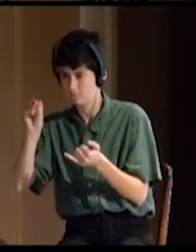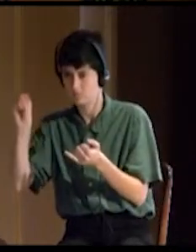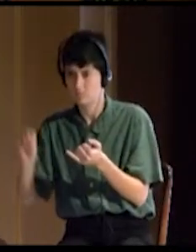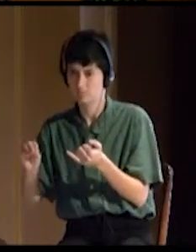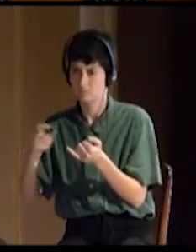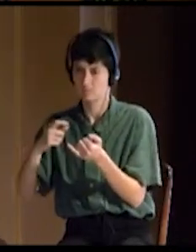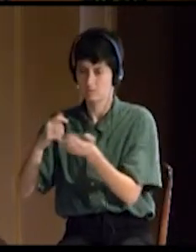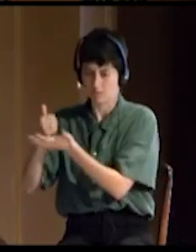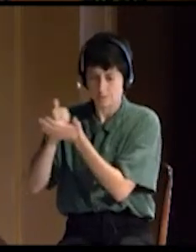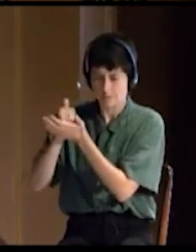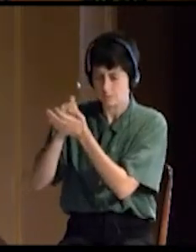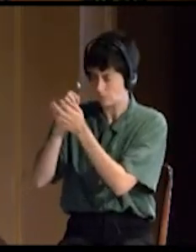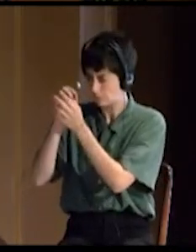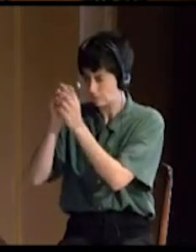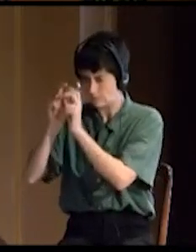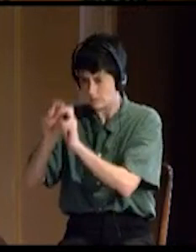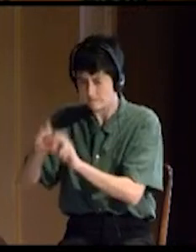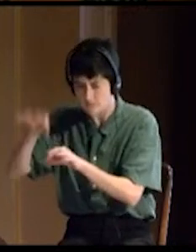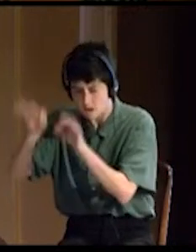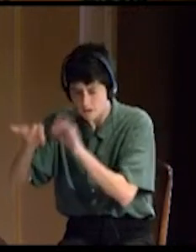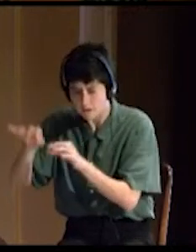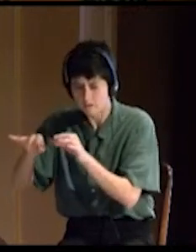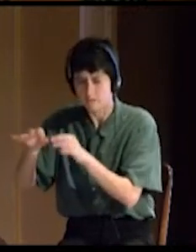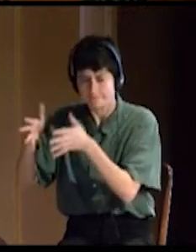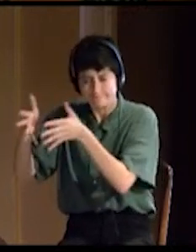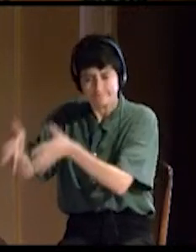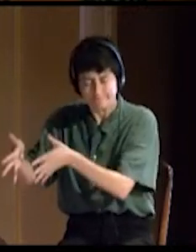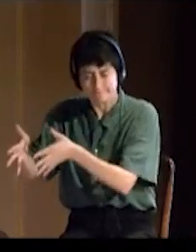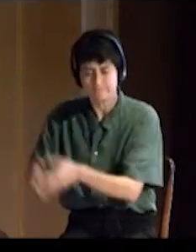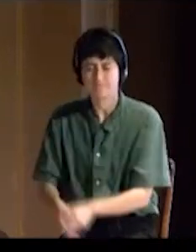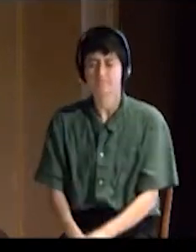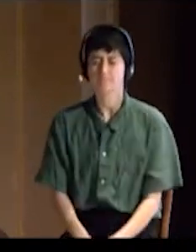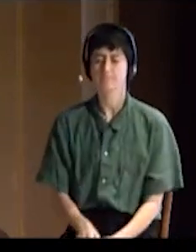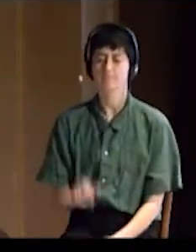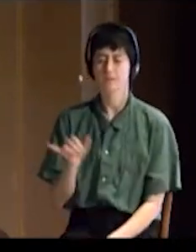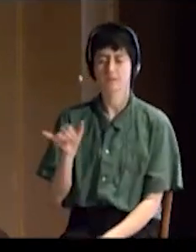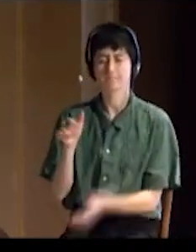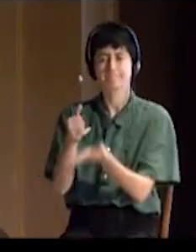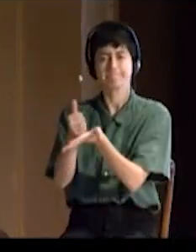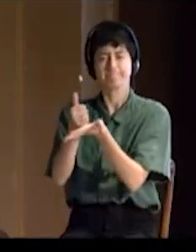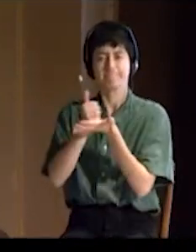and also see if there are some of these areas that are potentially threatened